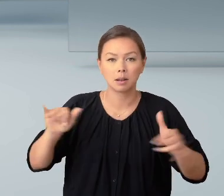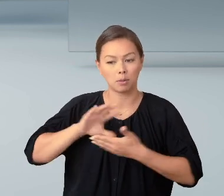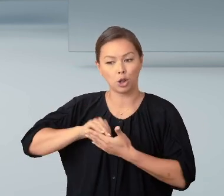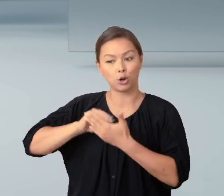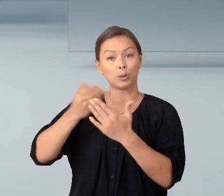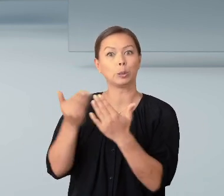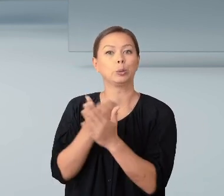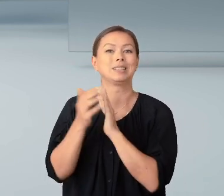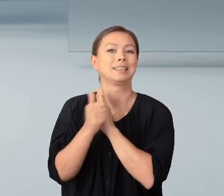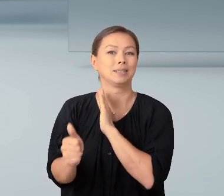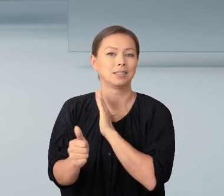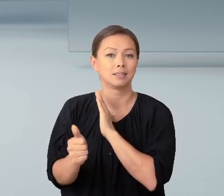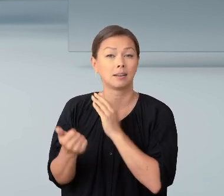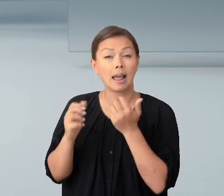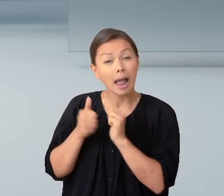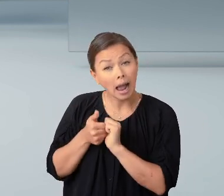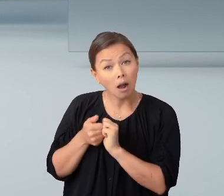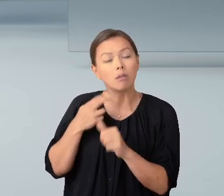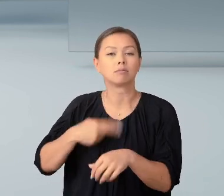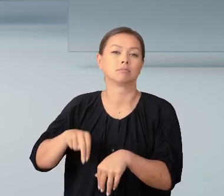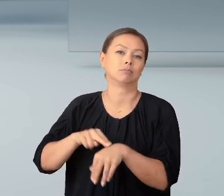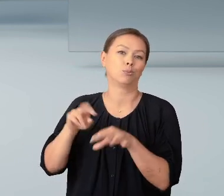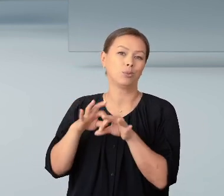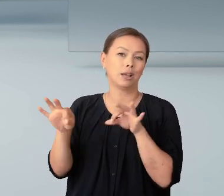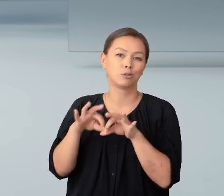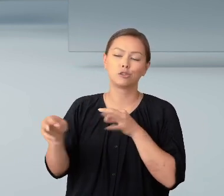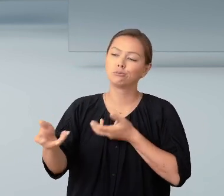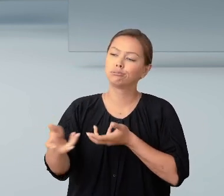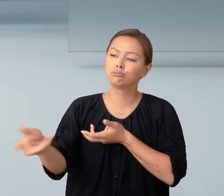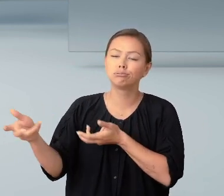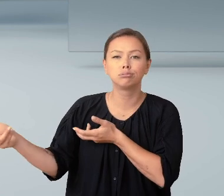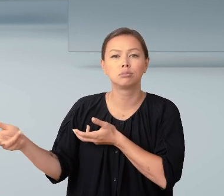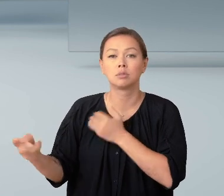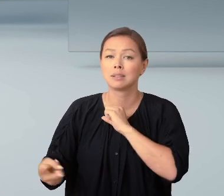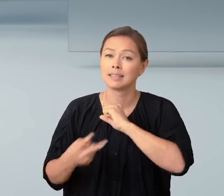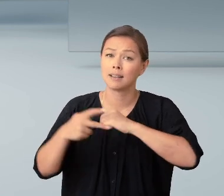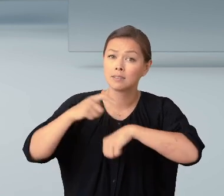using natural language. Save time and effort by navigating to documents